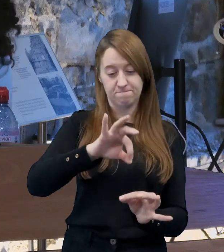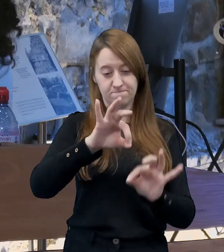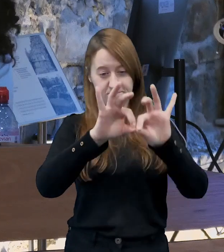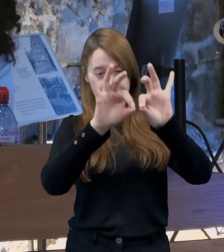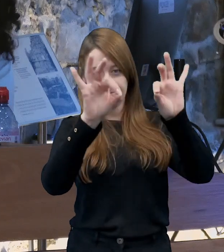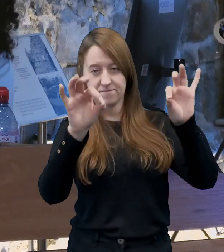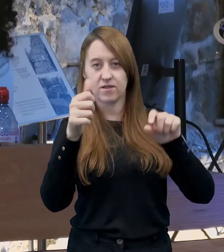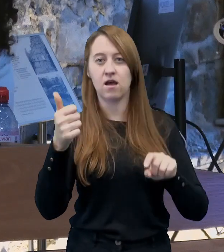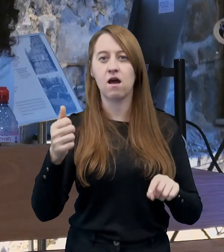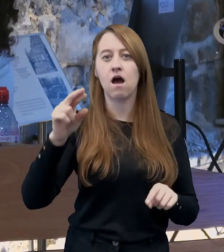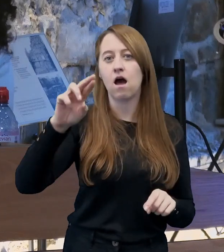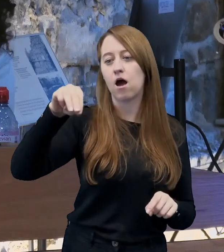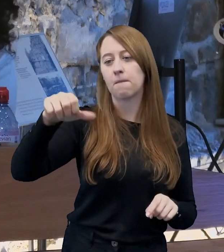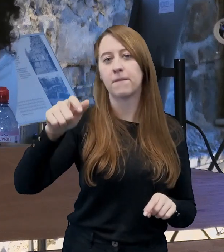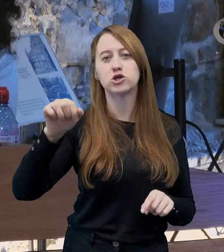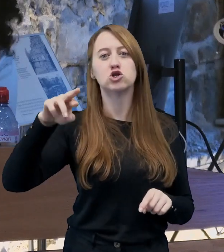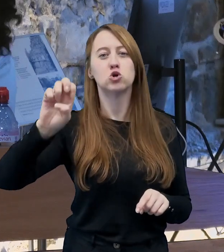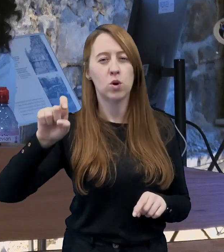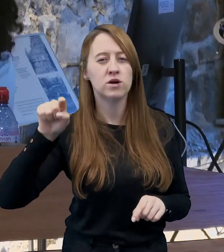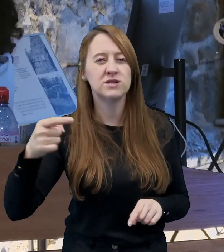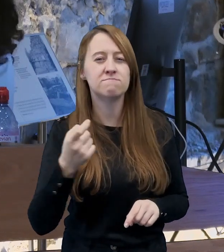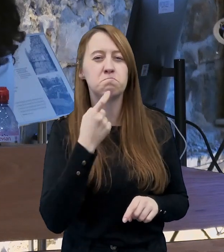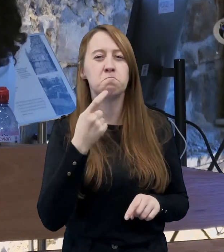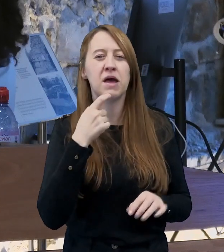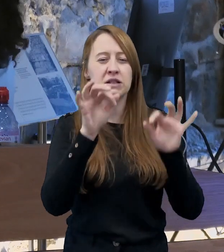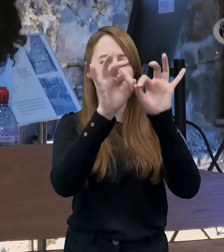An armature is a metal formwork which provides the structure.